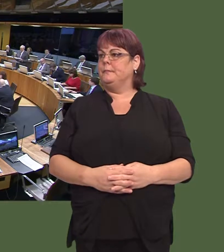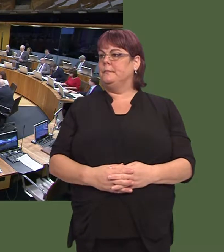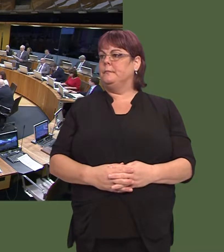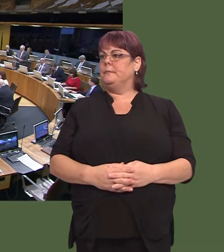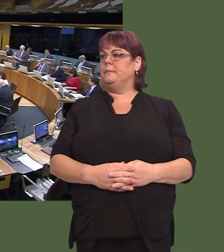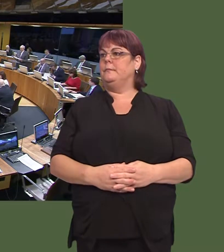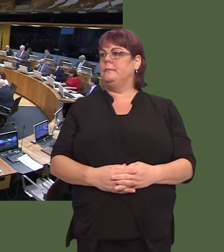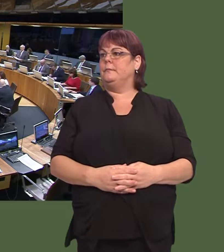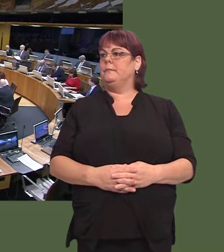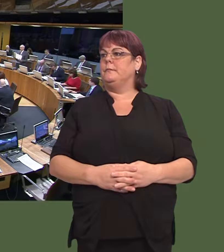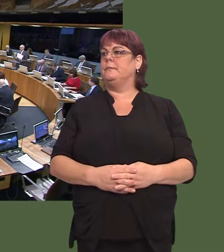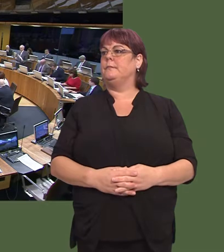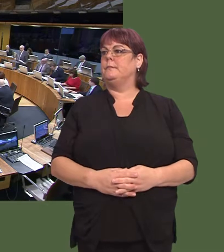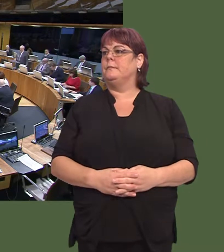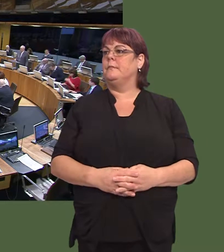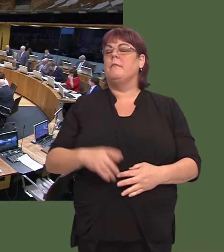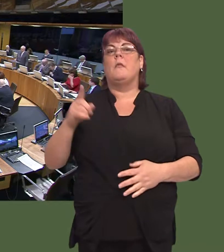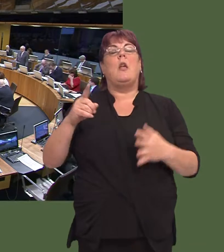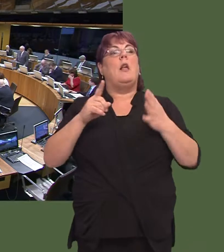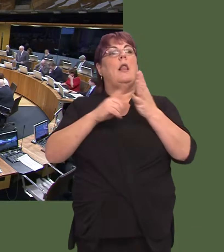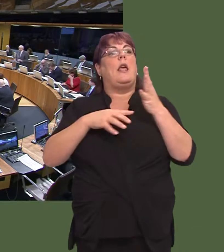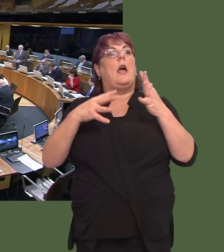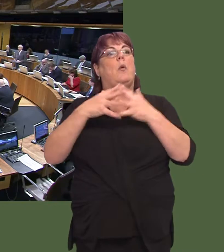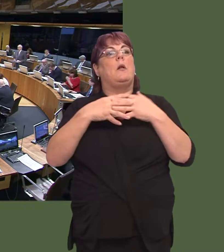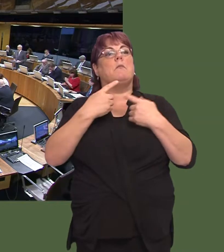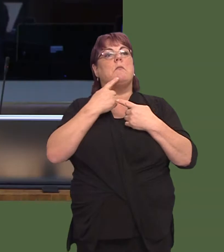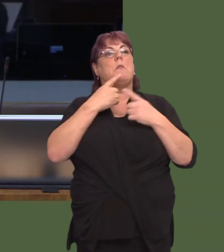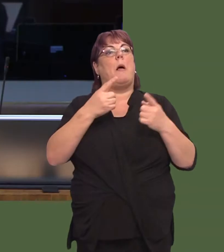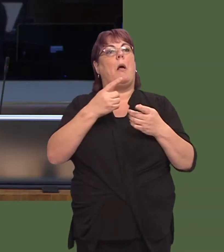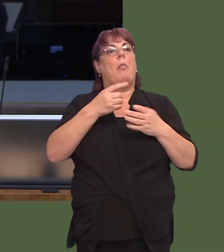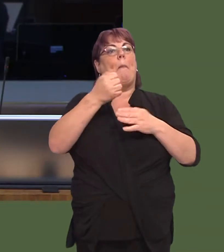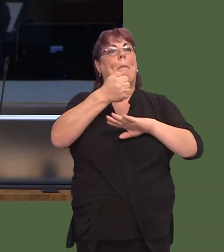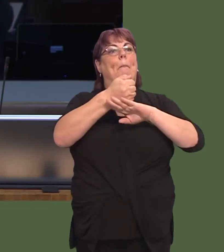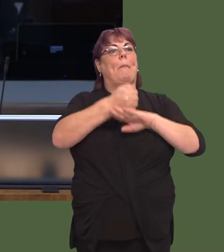Health (Minimum Price for Alcohol) (Wales) Billóhow can the First Minister possibly